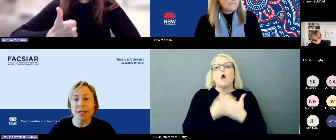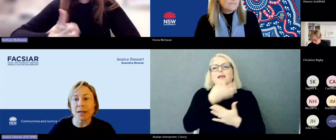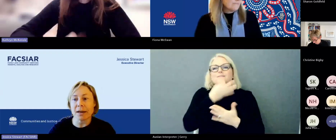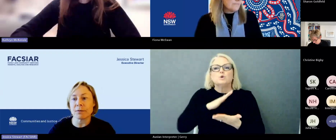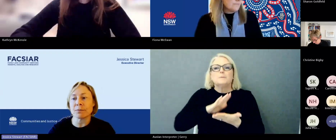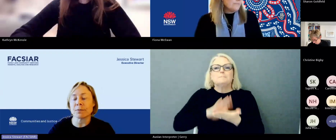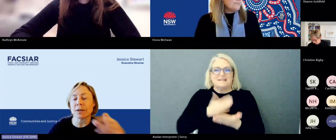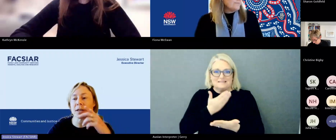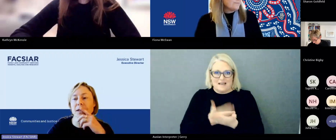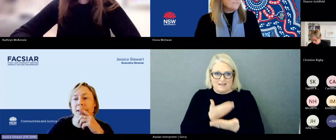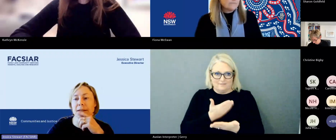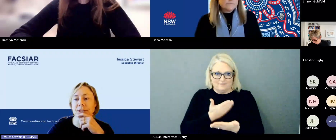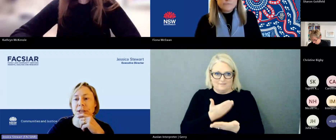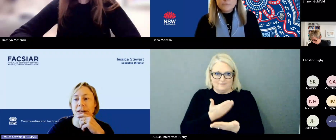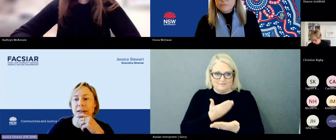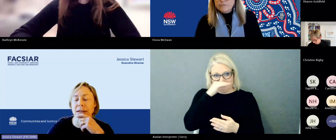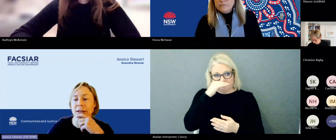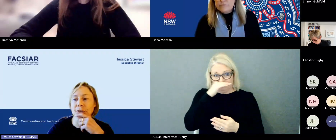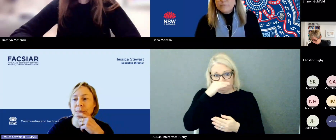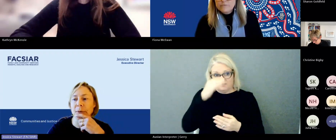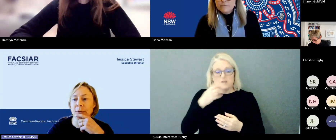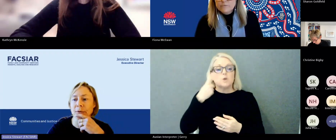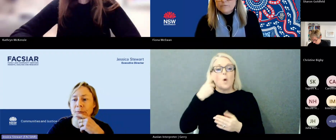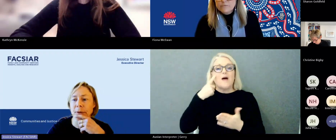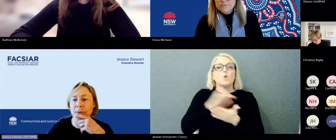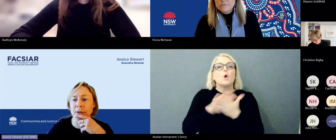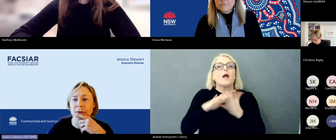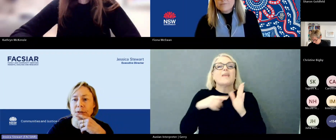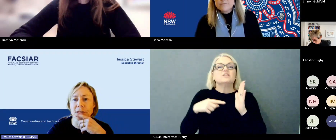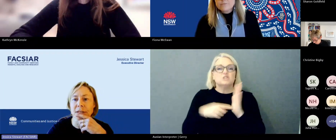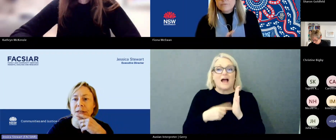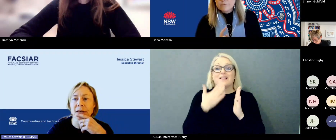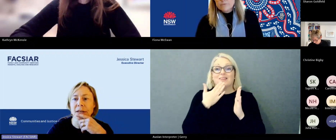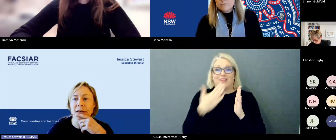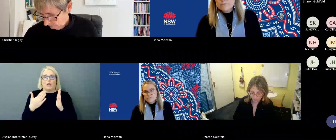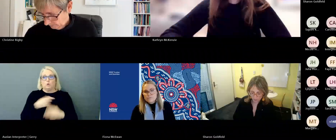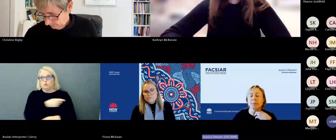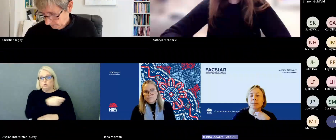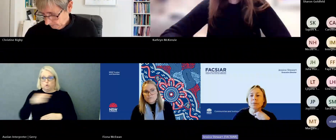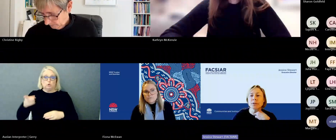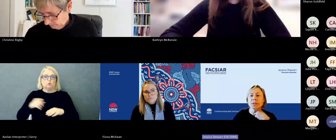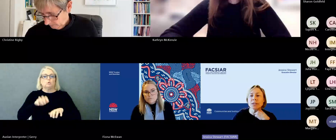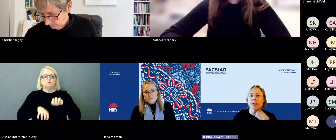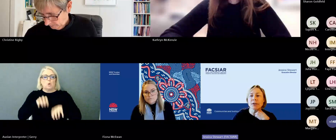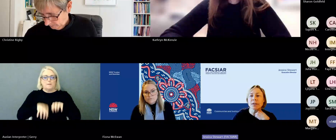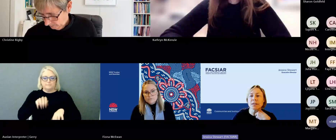that we have in the chat, and thank you to people who have been putting those in. Firstly, Sharon,